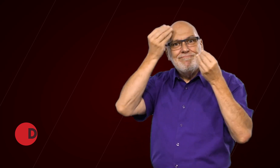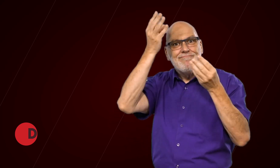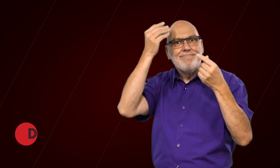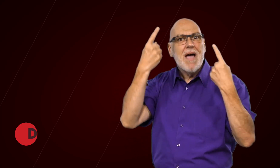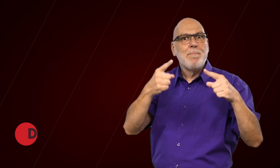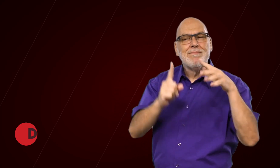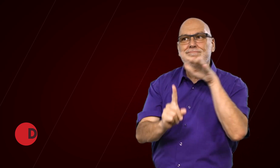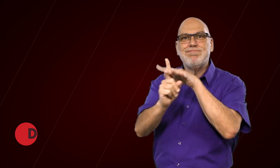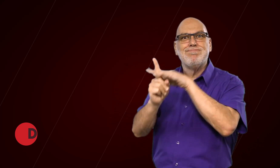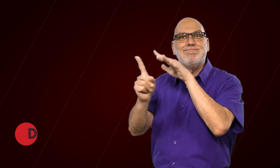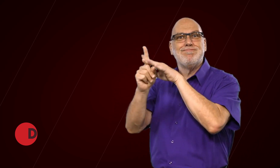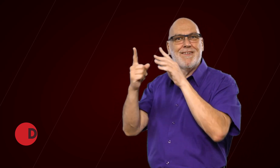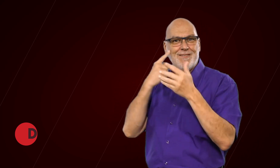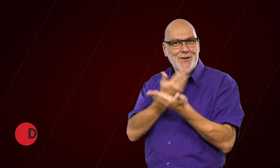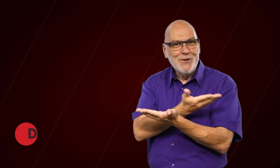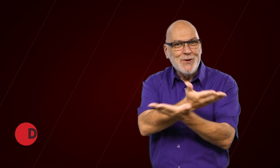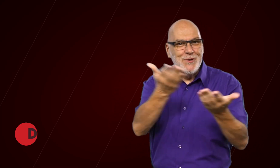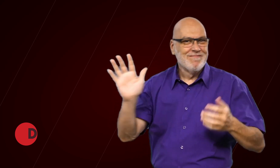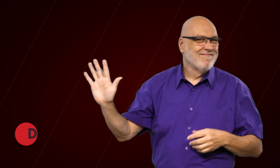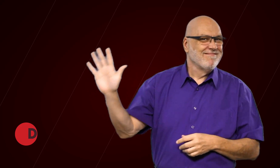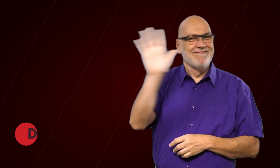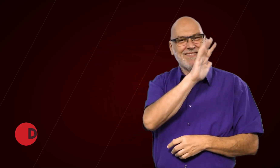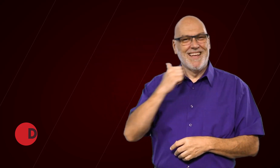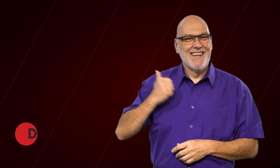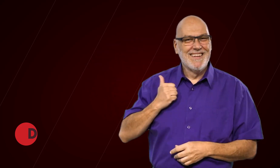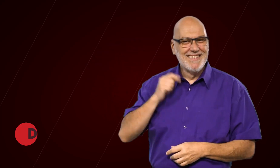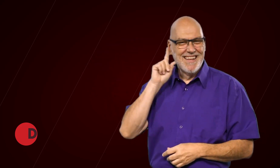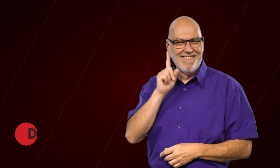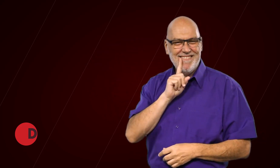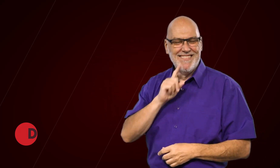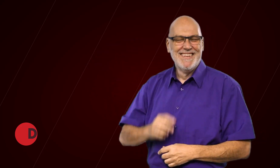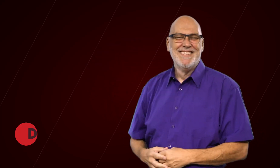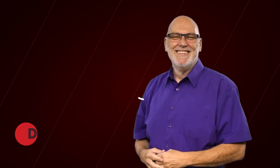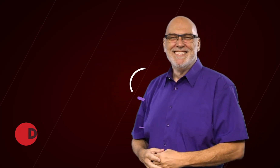reports at intervals for all Deaf Canadians!